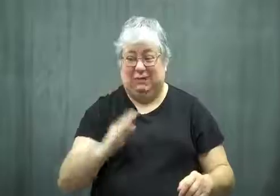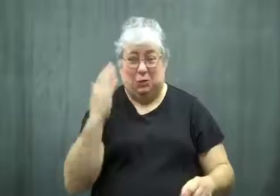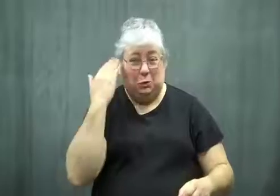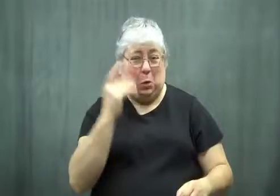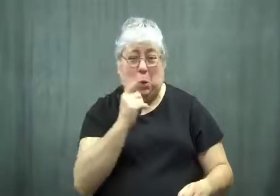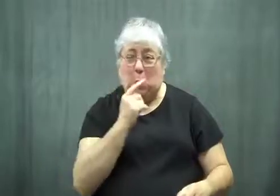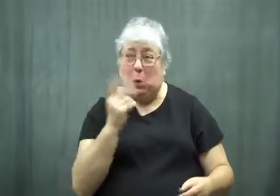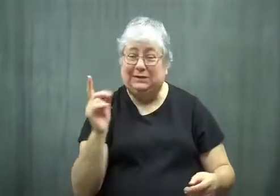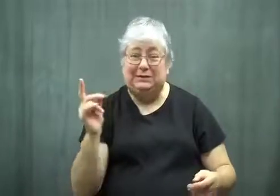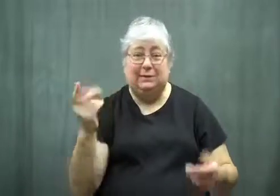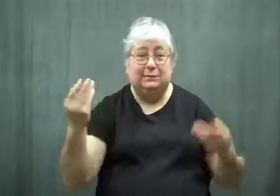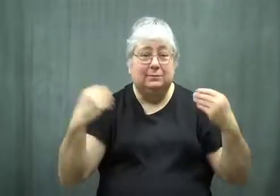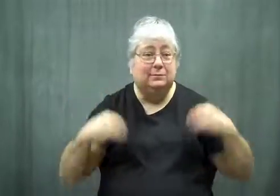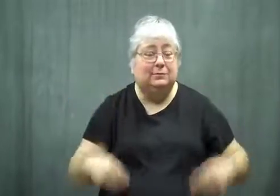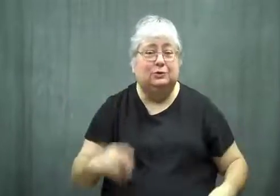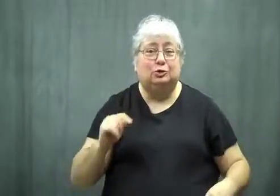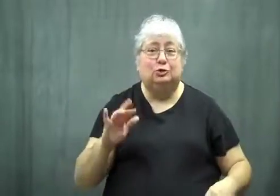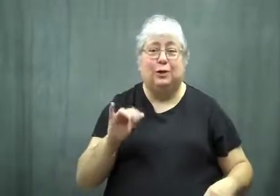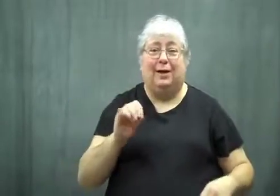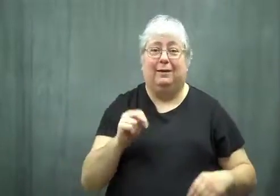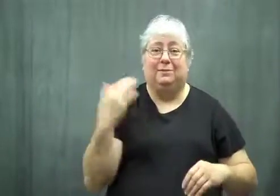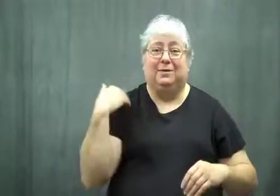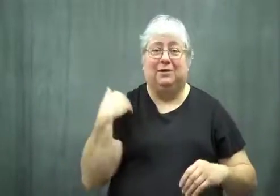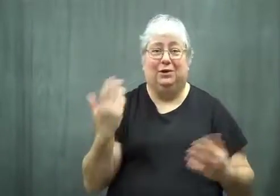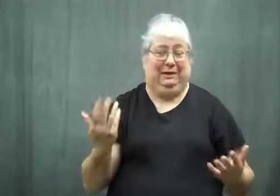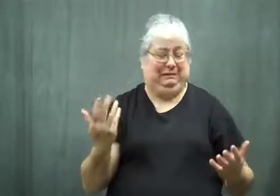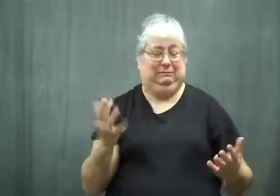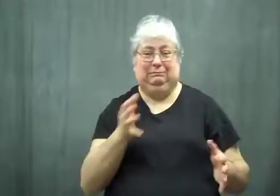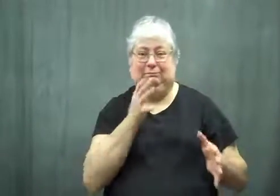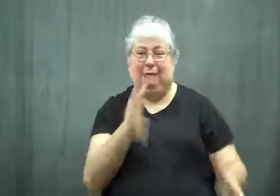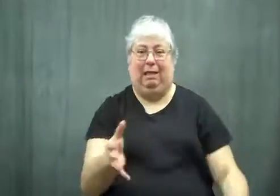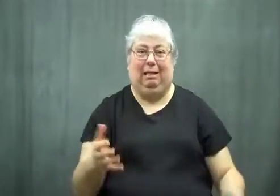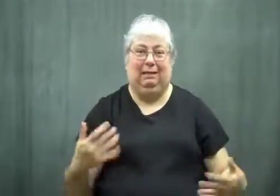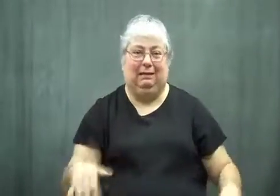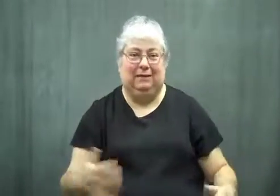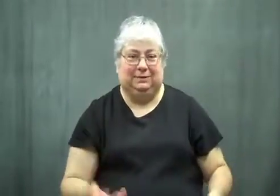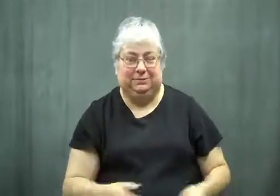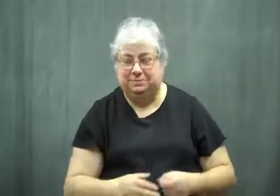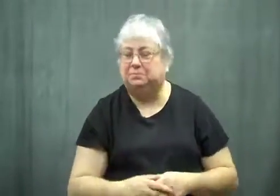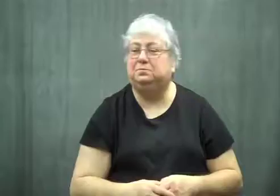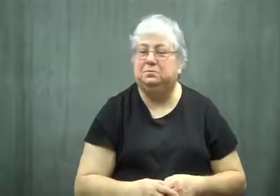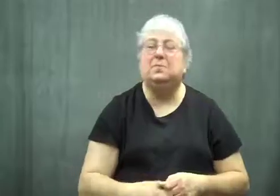You never know who might have tried it on before you. That's disgusting.